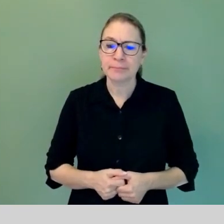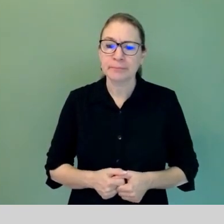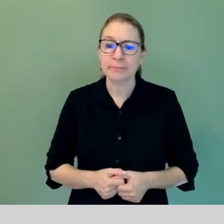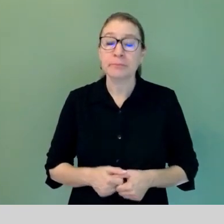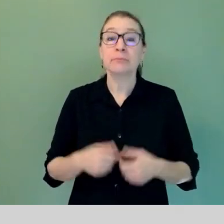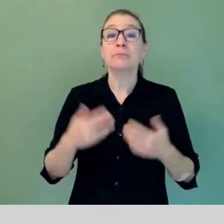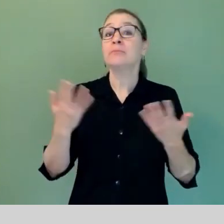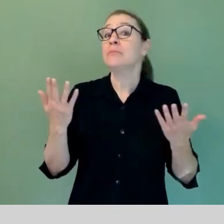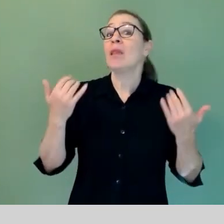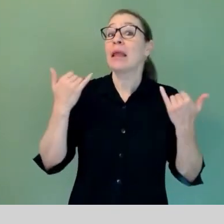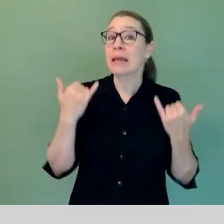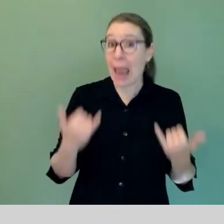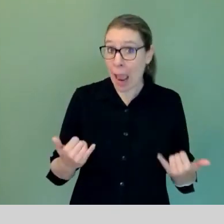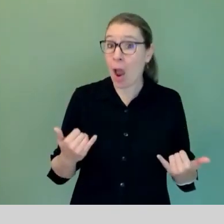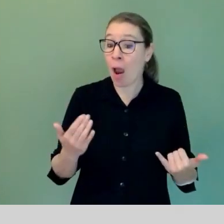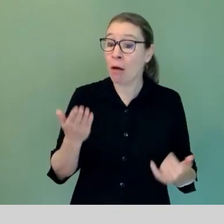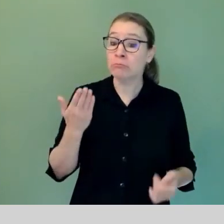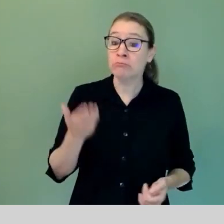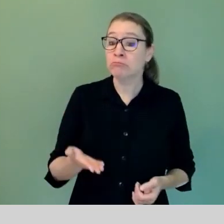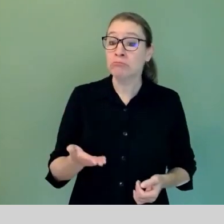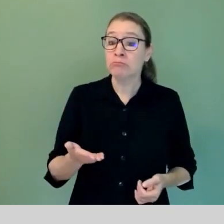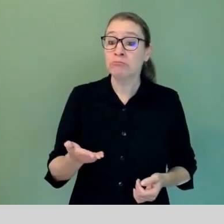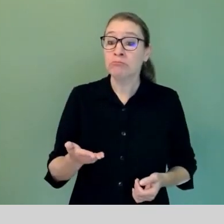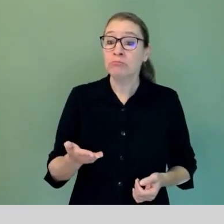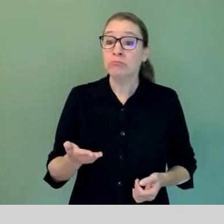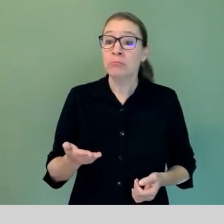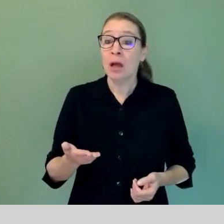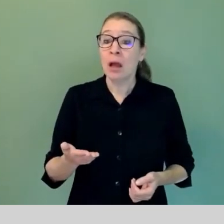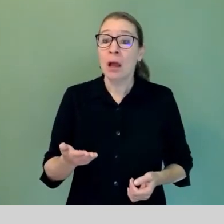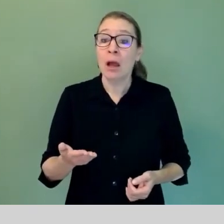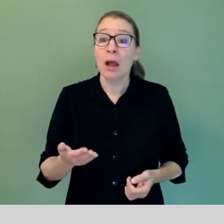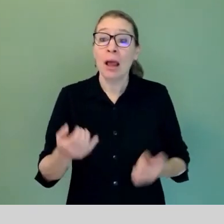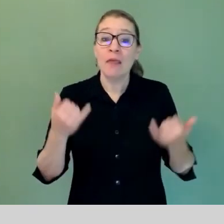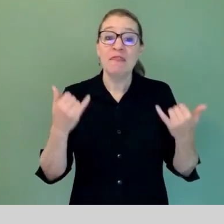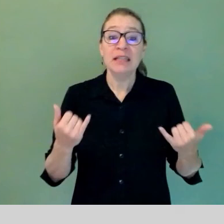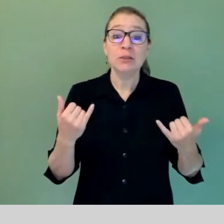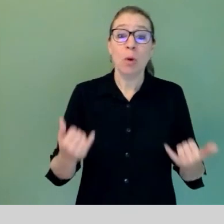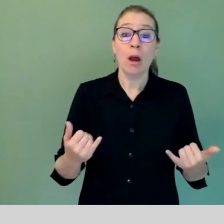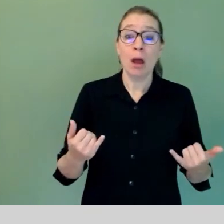on the test data. So now we see disco.